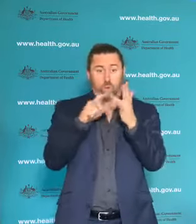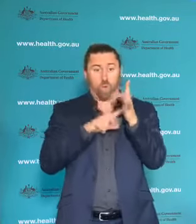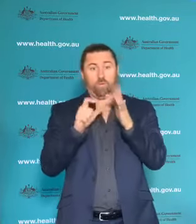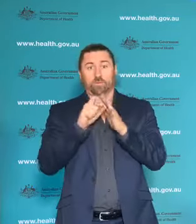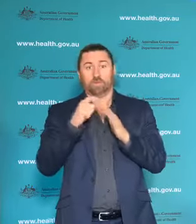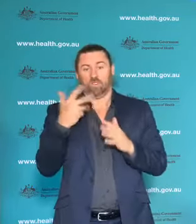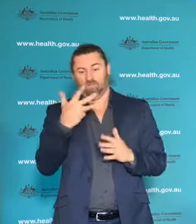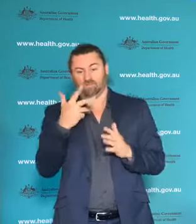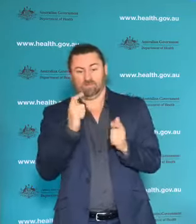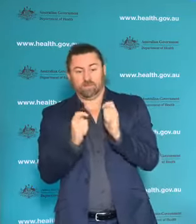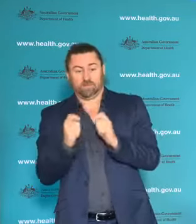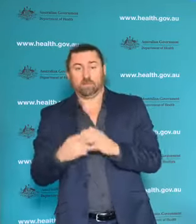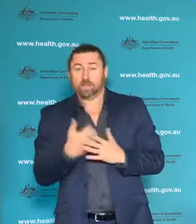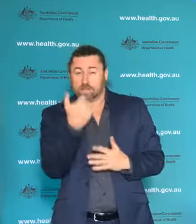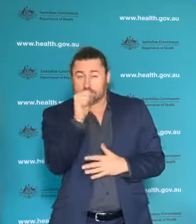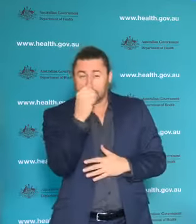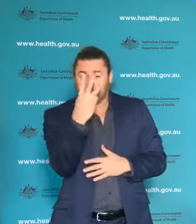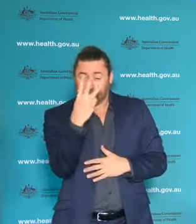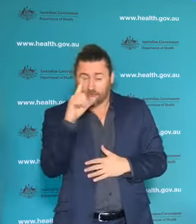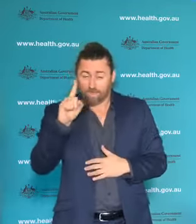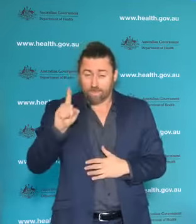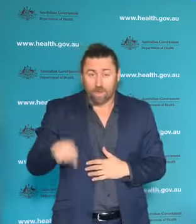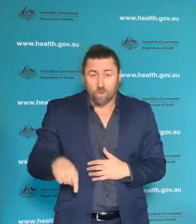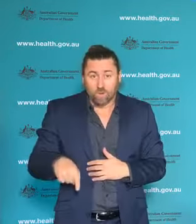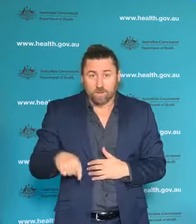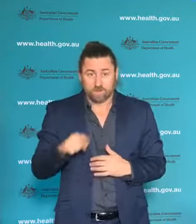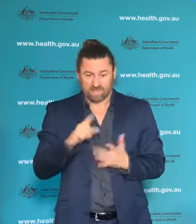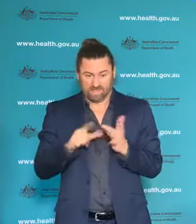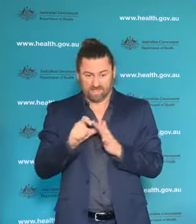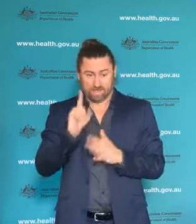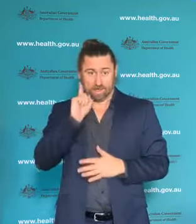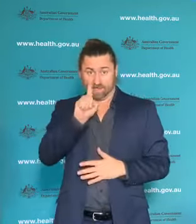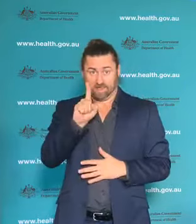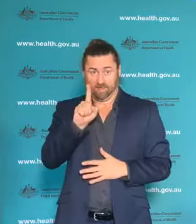and over 63,000 tests were carried out yesterday.